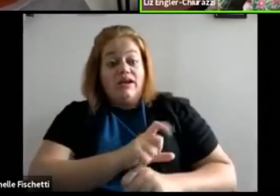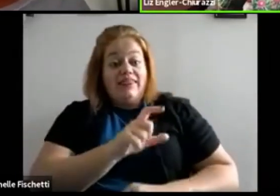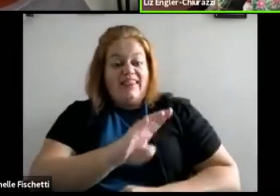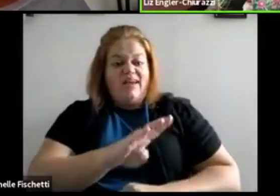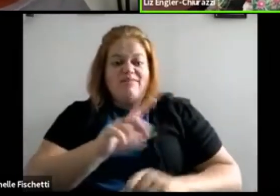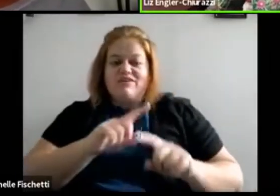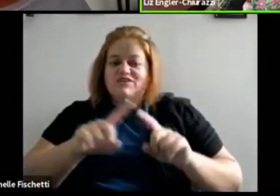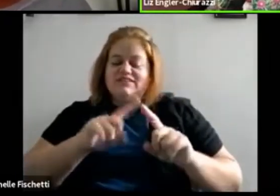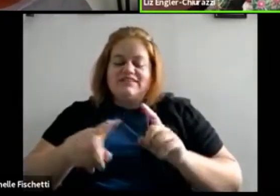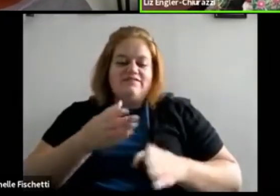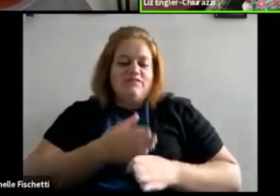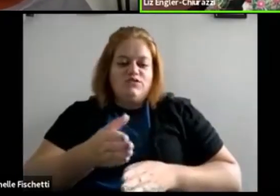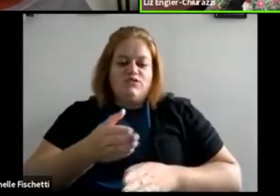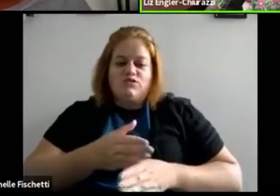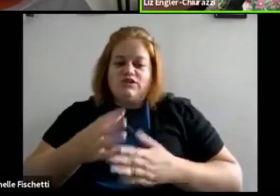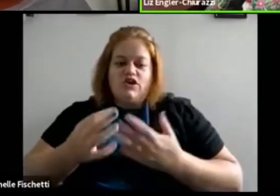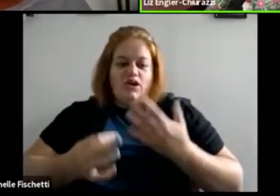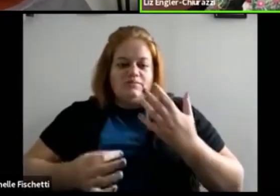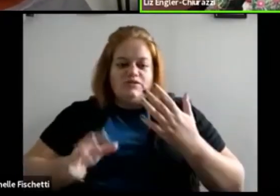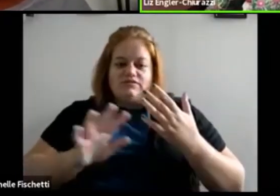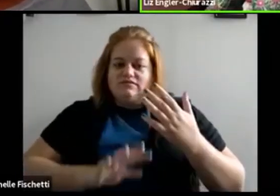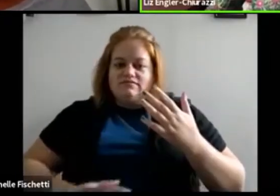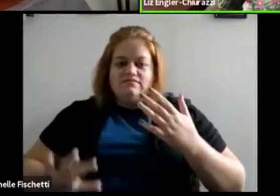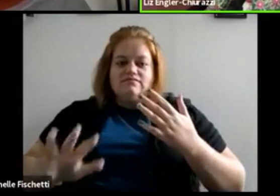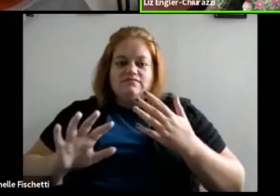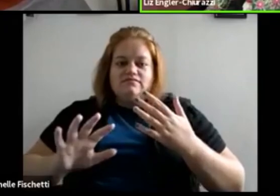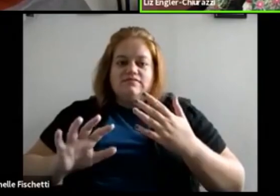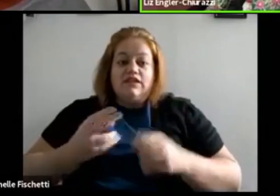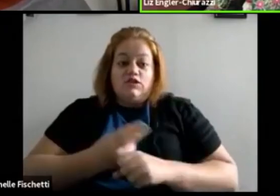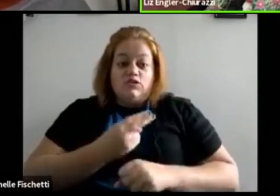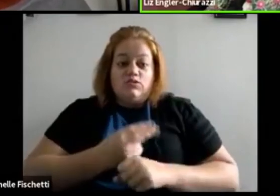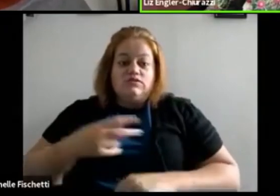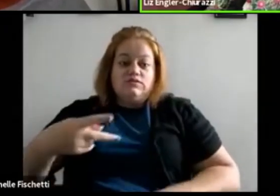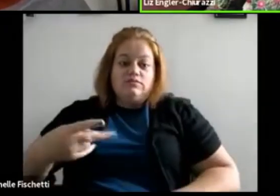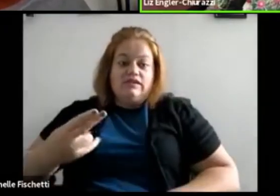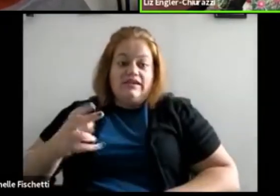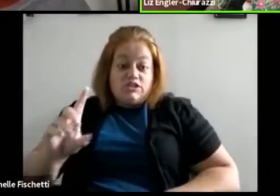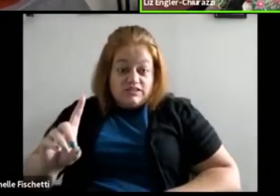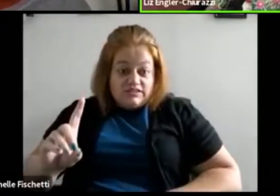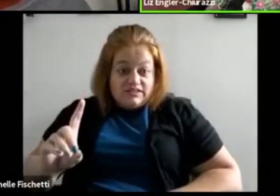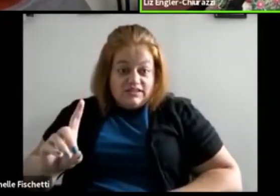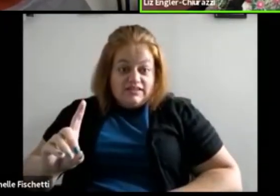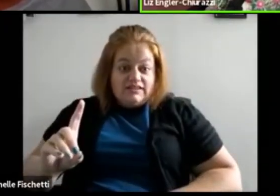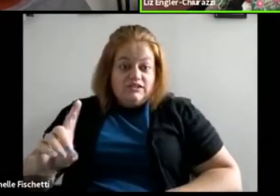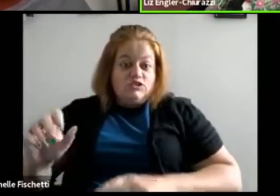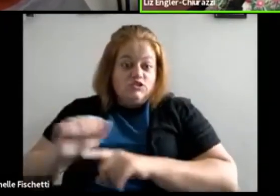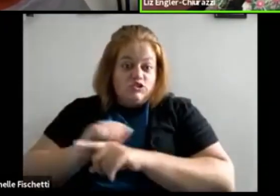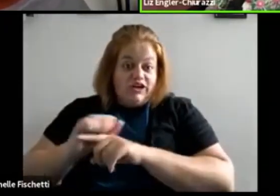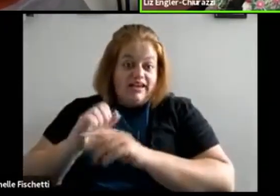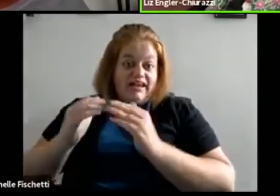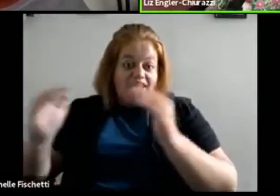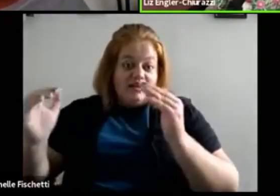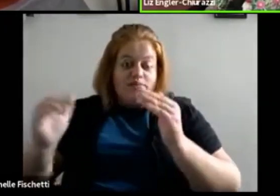possibilities that use a PhD level training but don't involve working at a